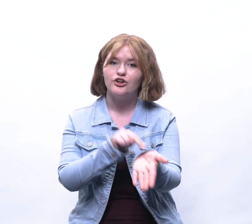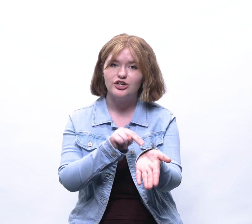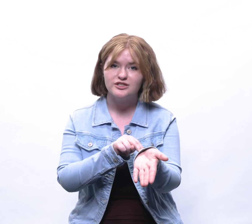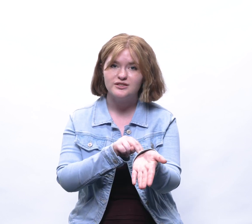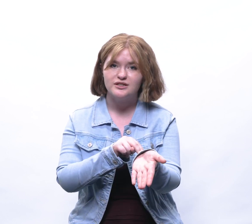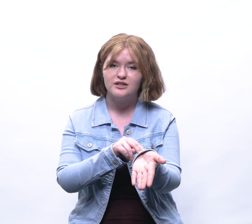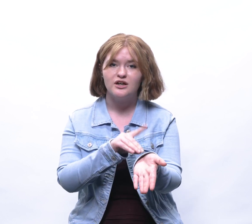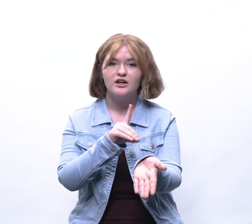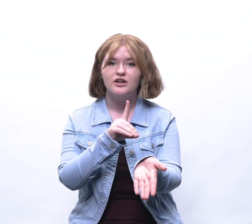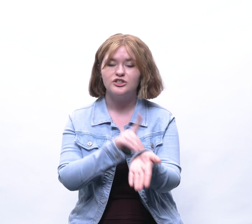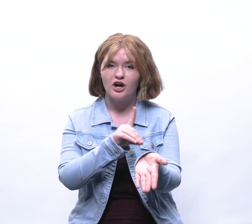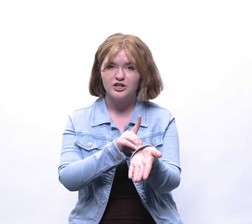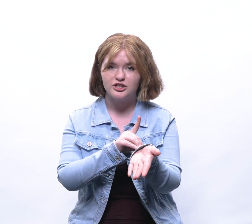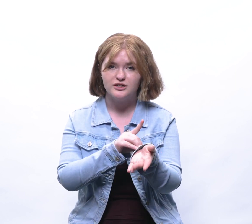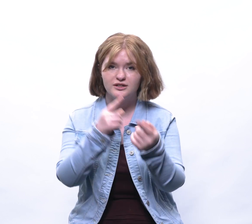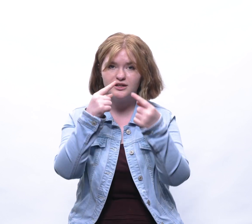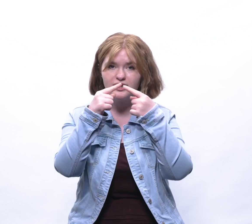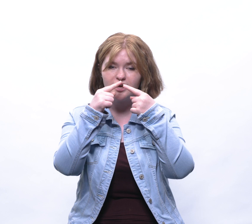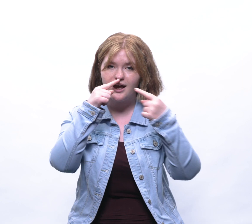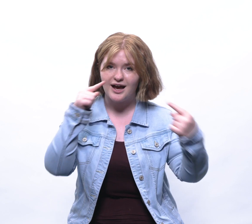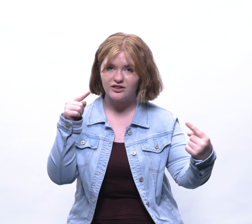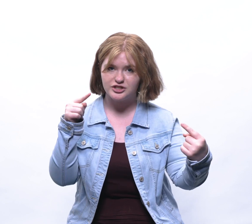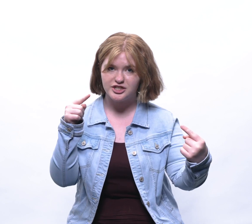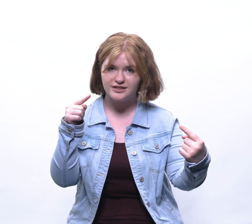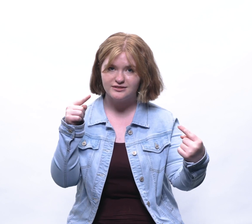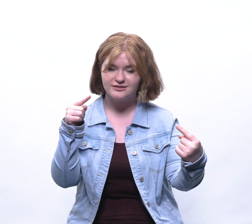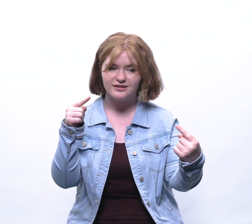nurse, doctor, allergy,